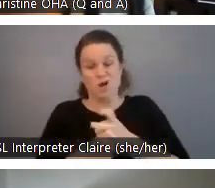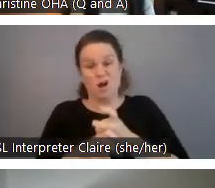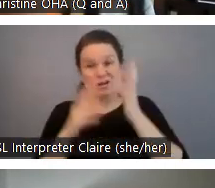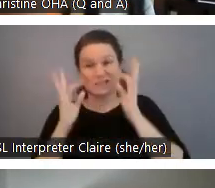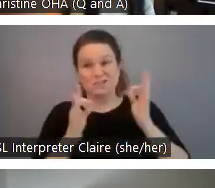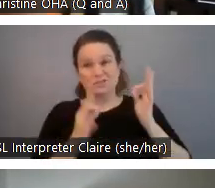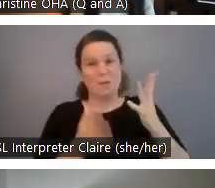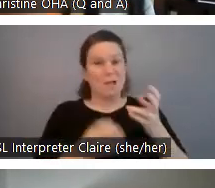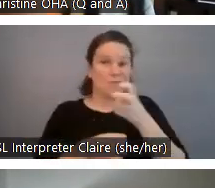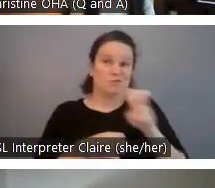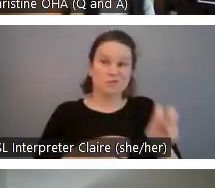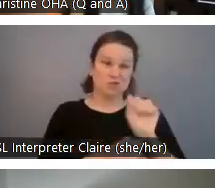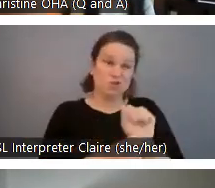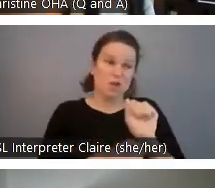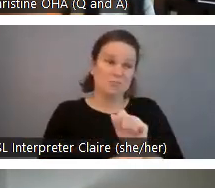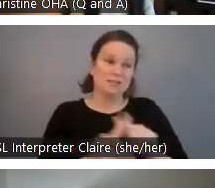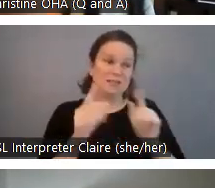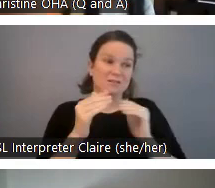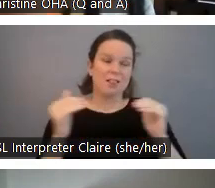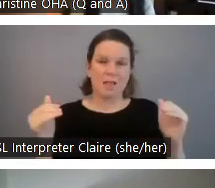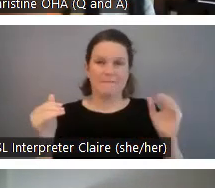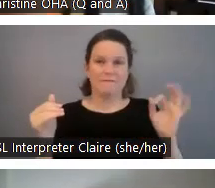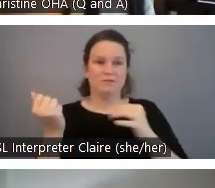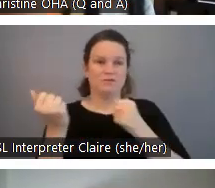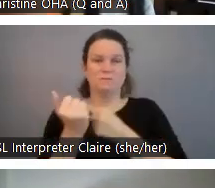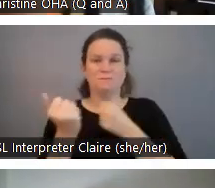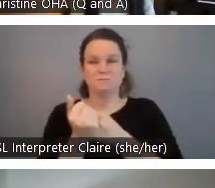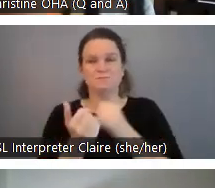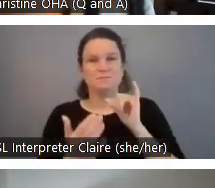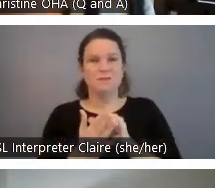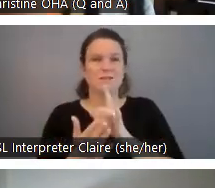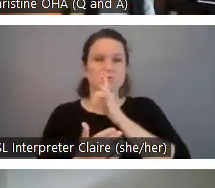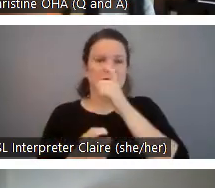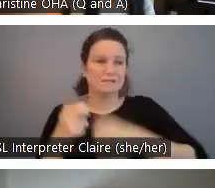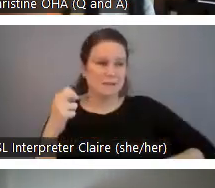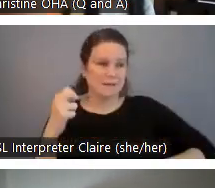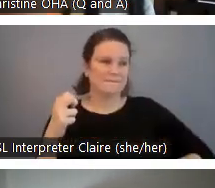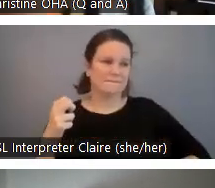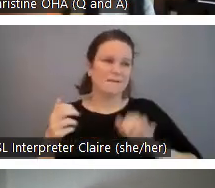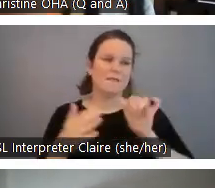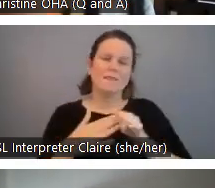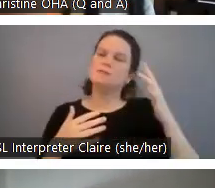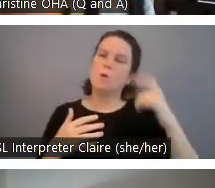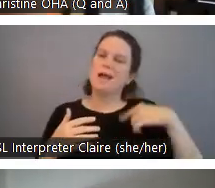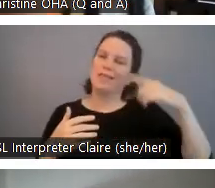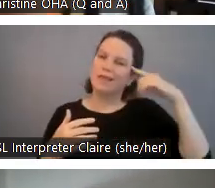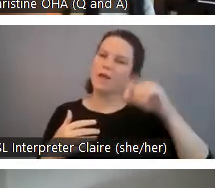job, it might mean you might need a different level of social support, and that's really tough to do on your own. And so, that's why I think sometimes